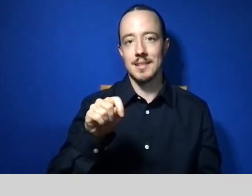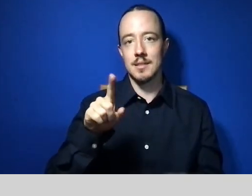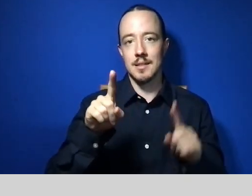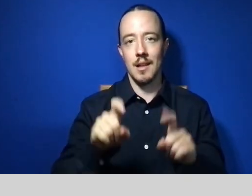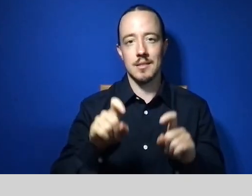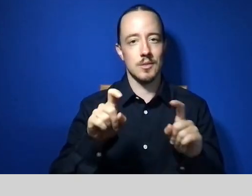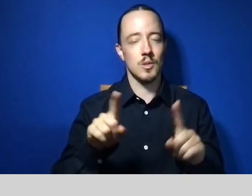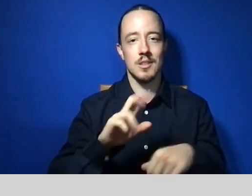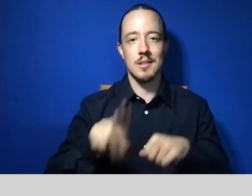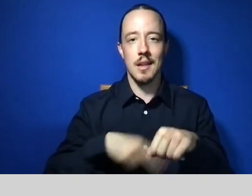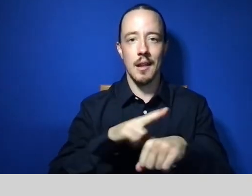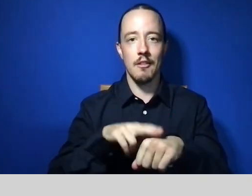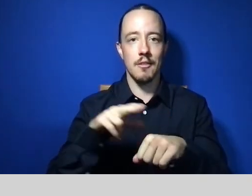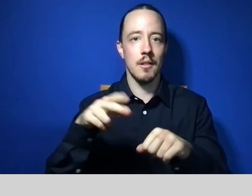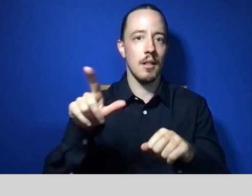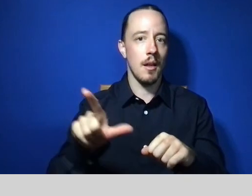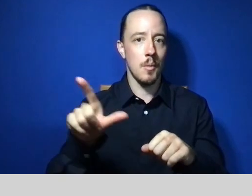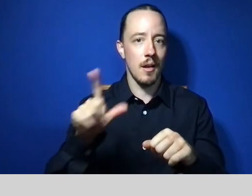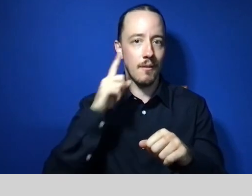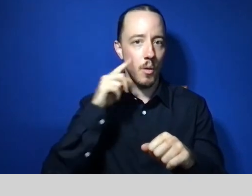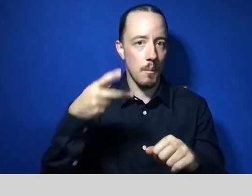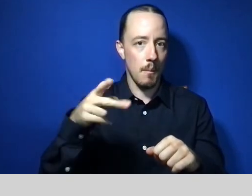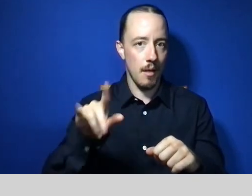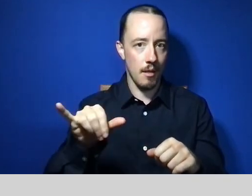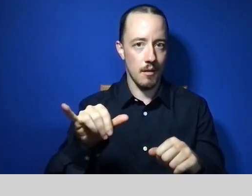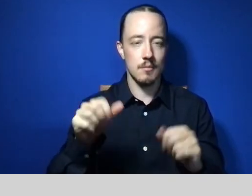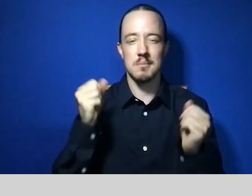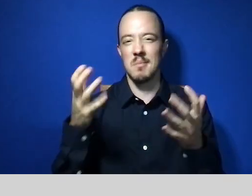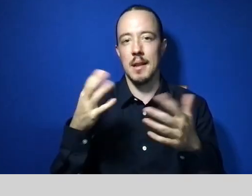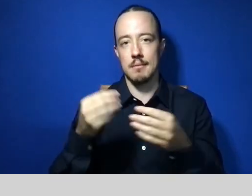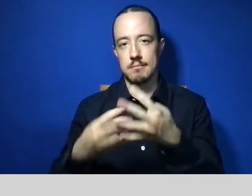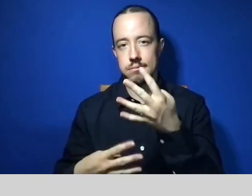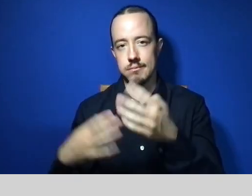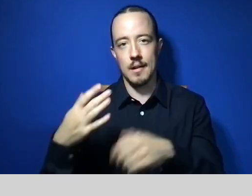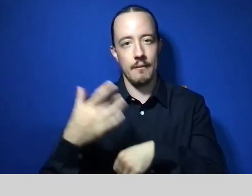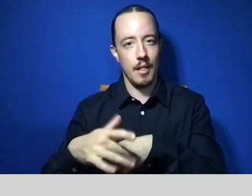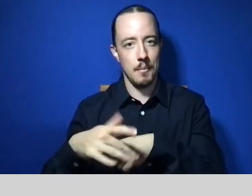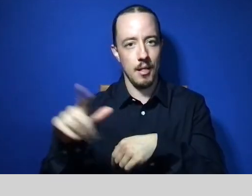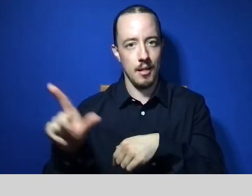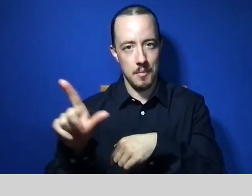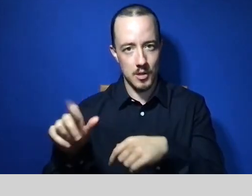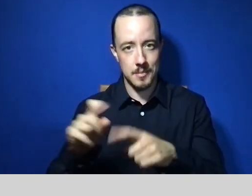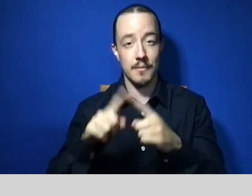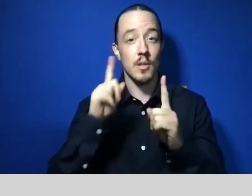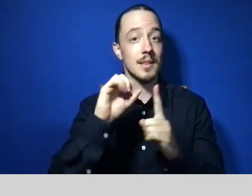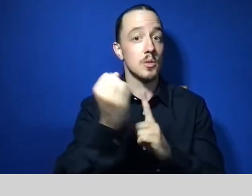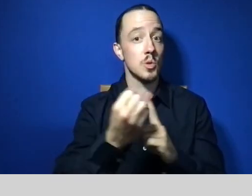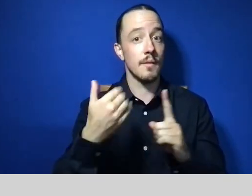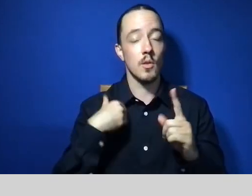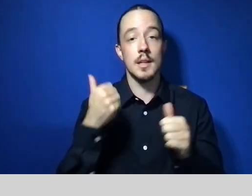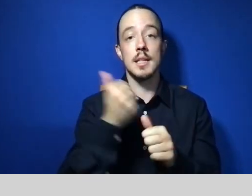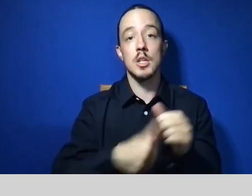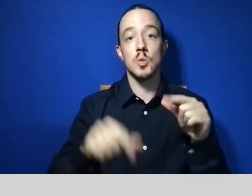but there are many other libraries available specifically for this scenario. It makes sense that for each row we would have